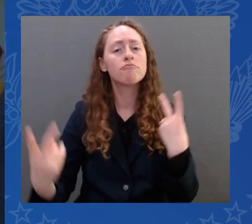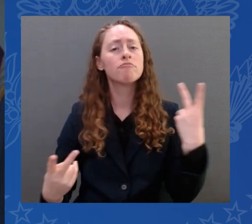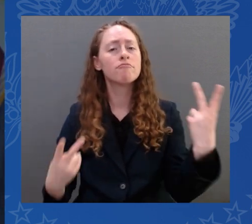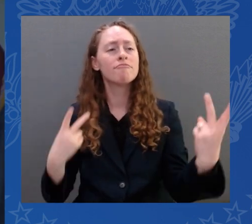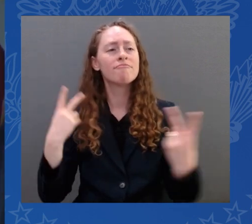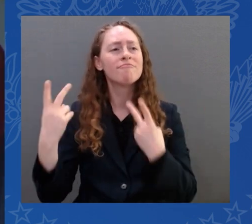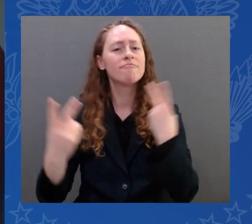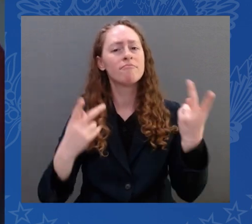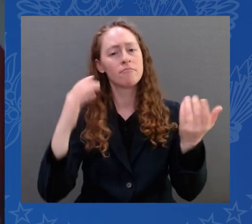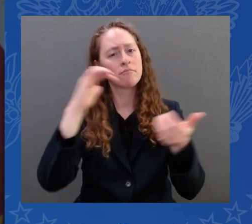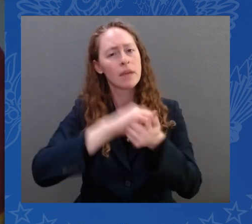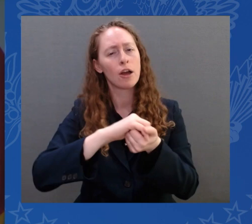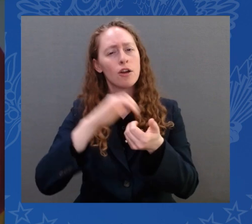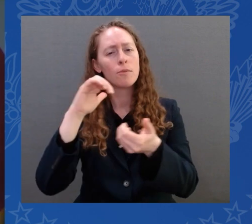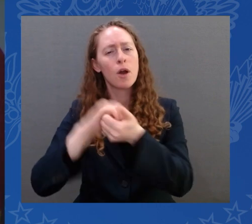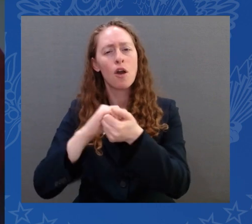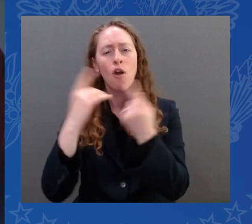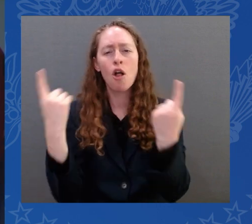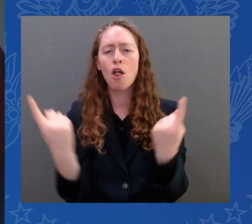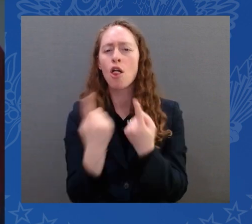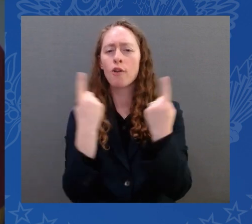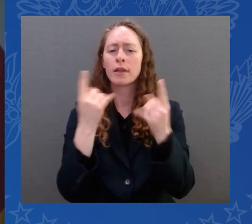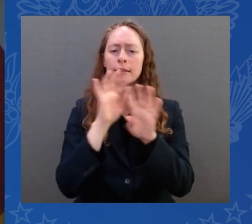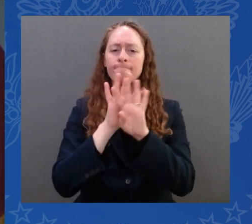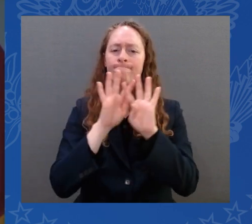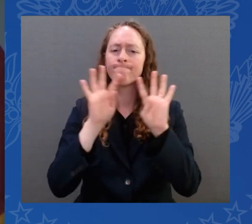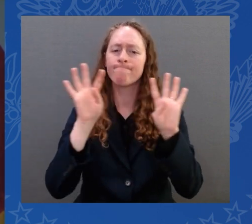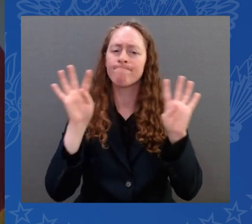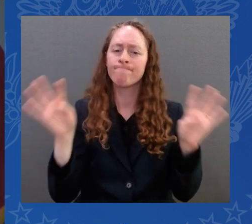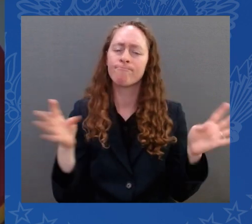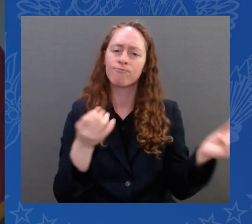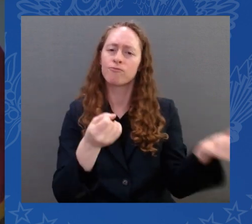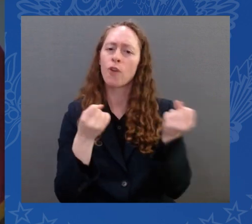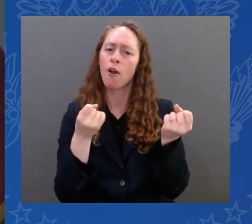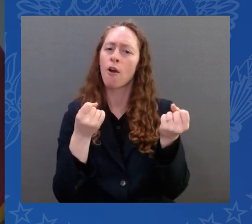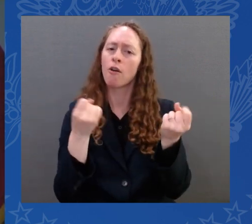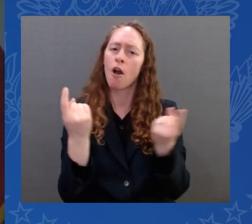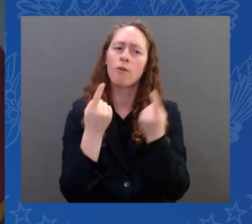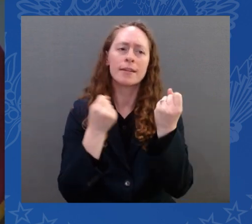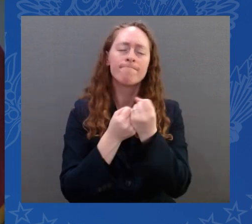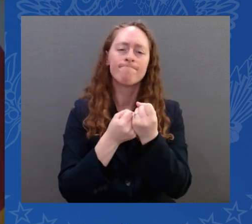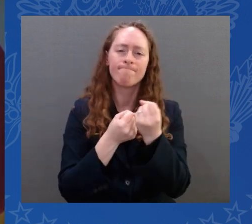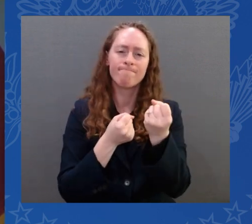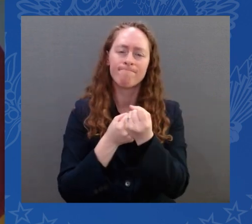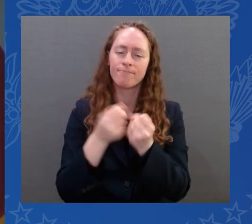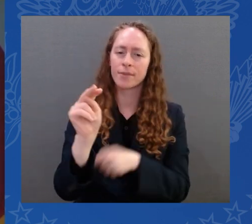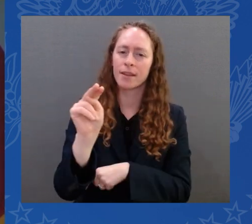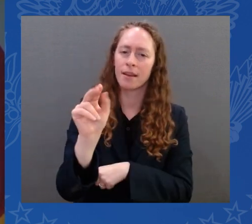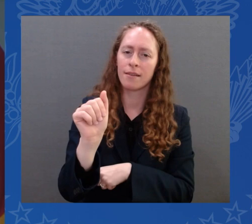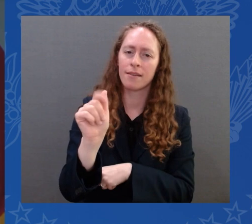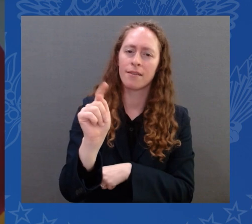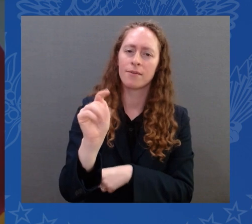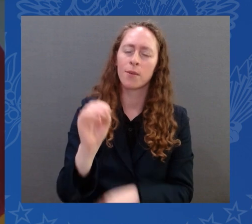In the Indo-Pacific, a maritime theater, [you] will be the leading edge of our response